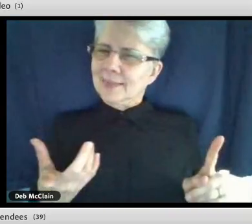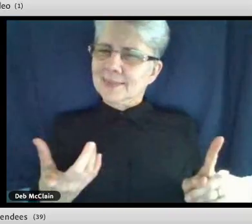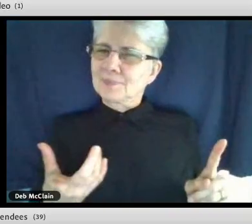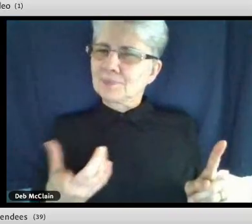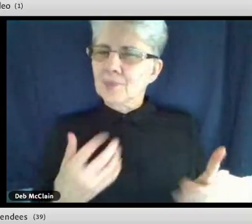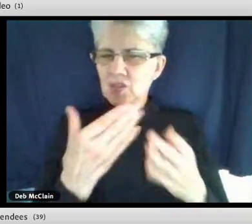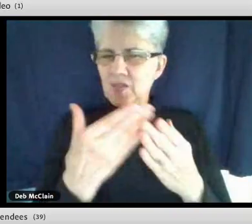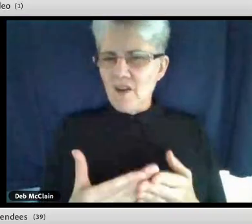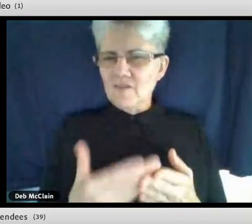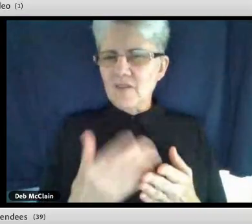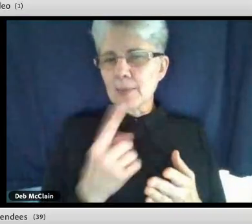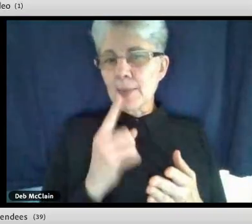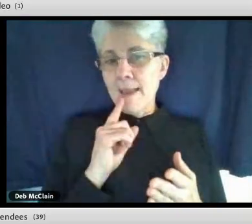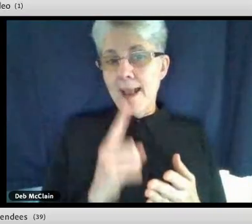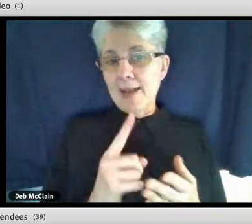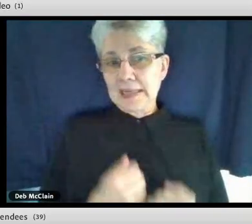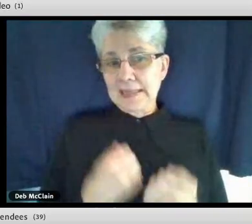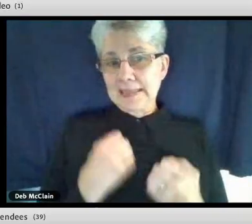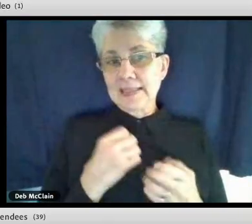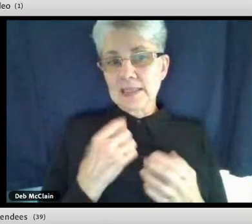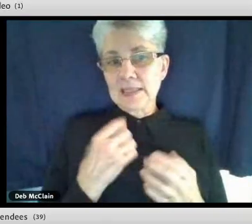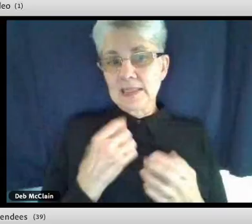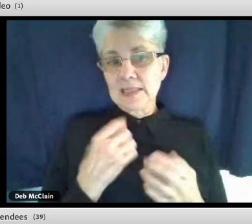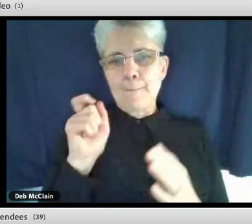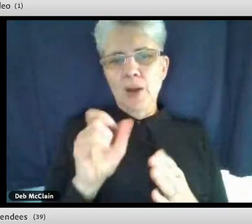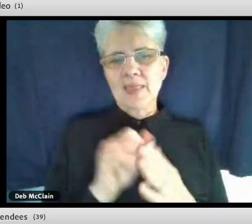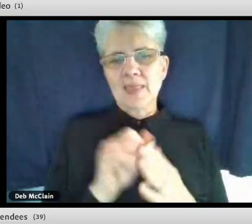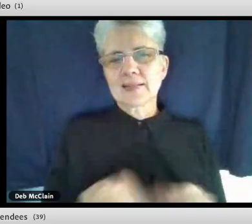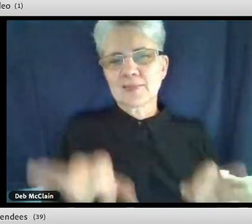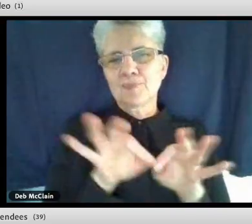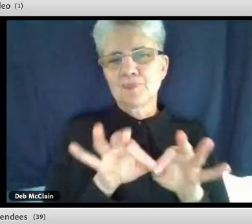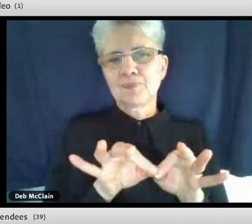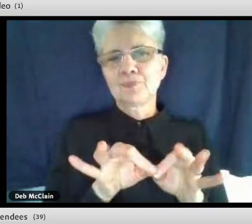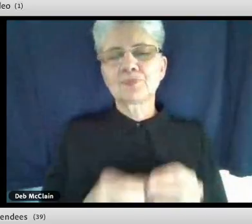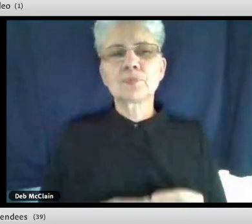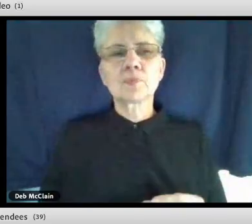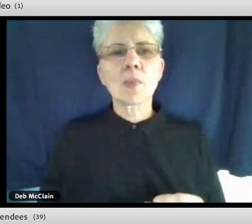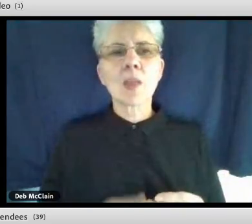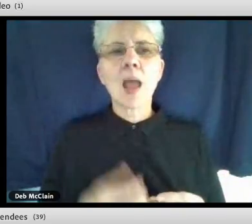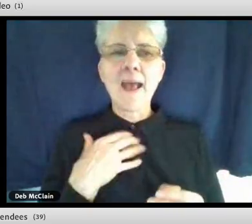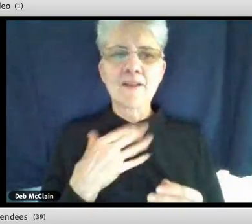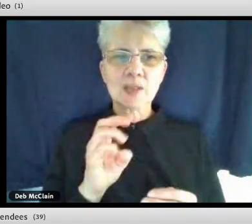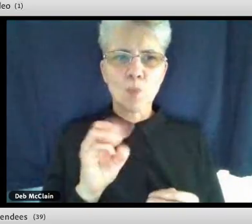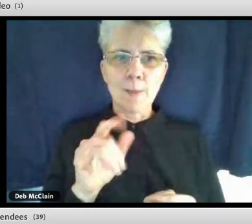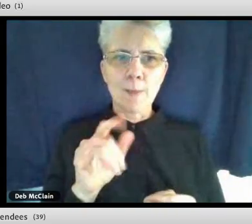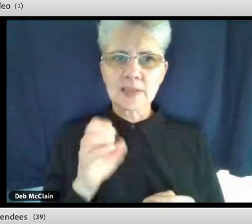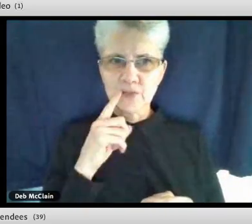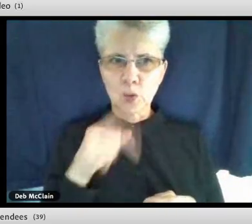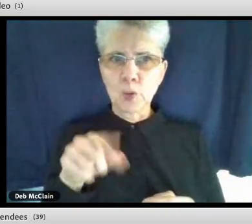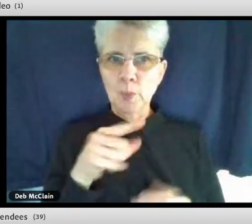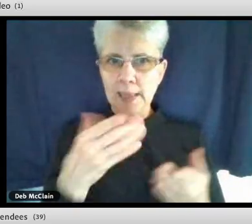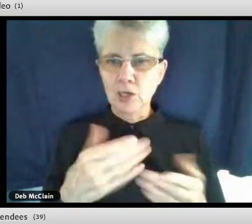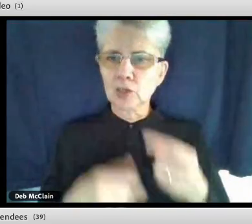all those things, but, you know, just verifying that somebody actually exists, period, is a good first step,